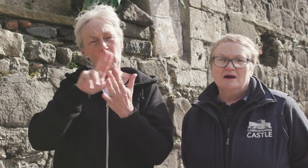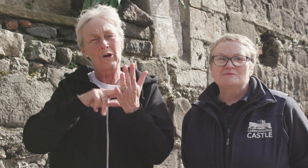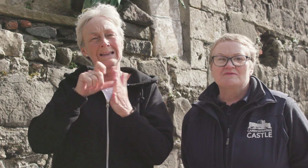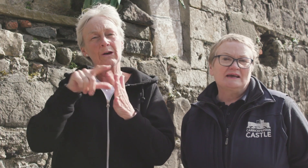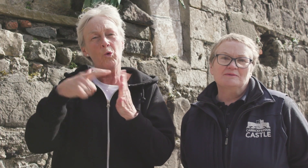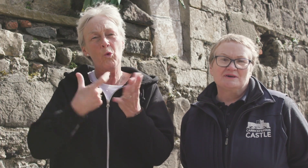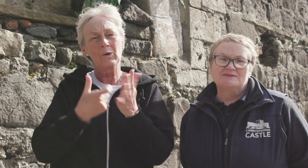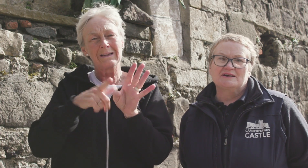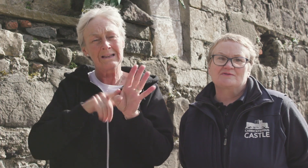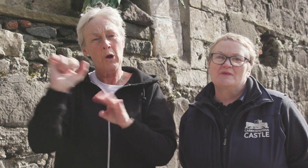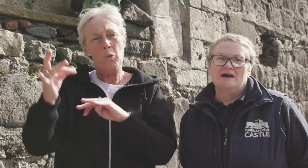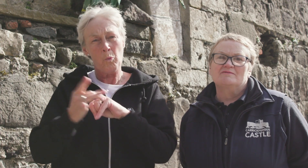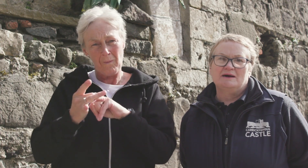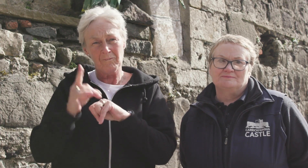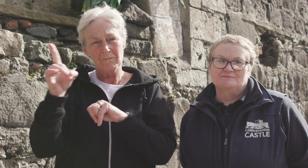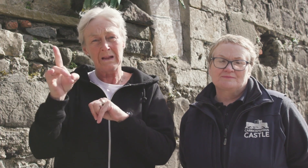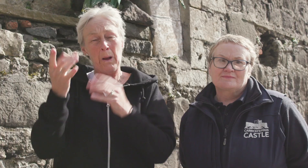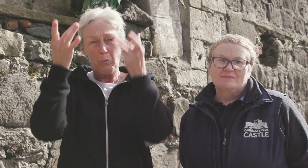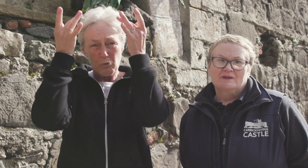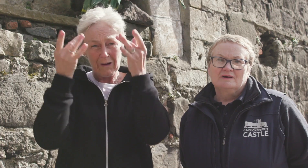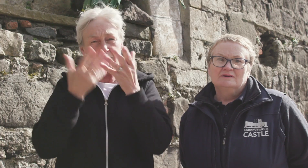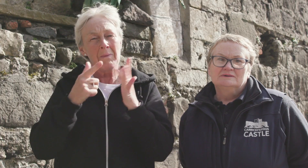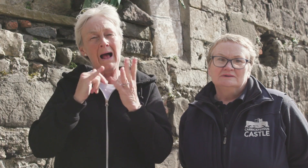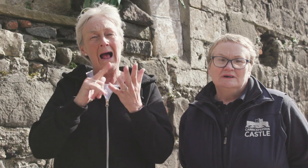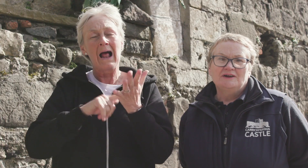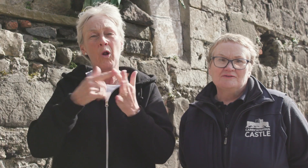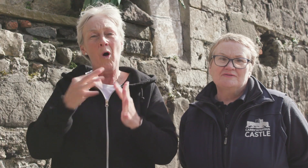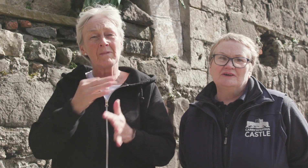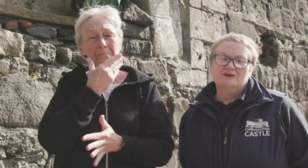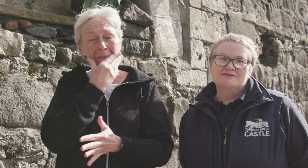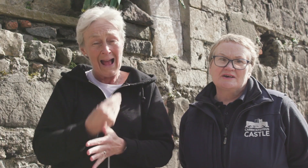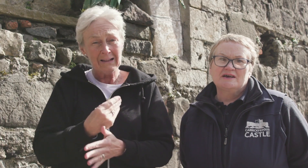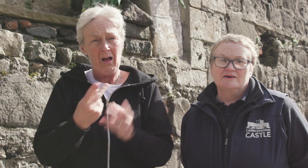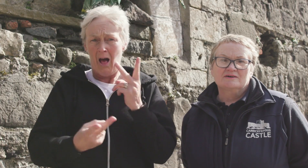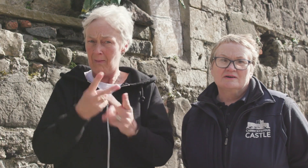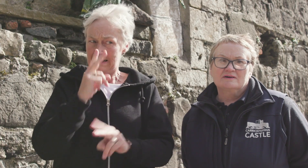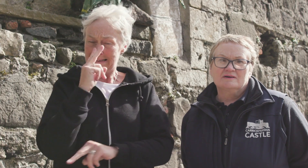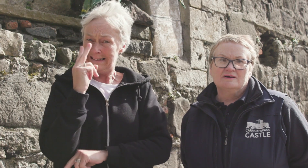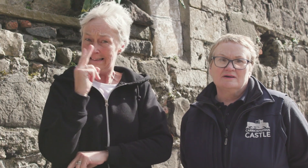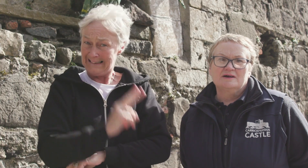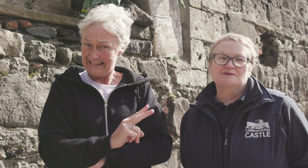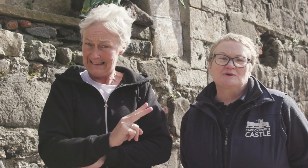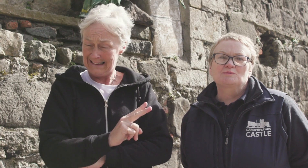and was a Viking princess from the Isle of Man. Another thing you can see here is a much more